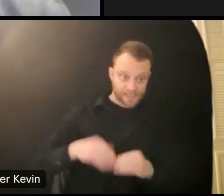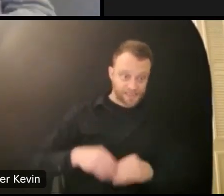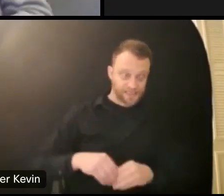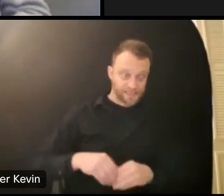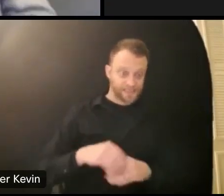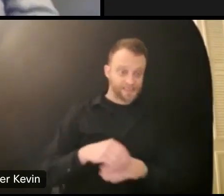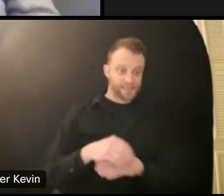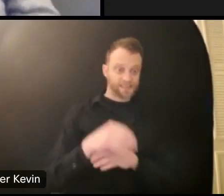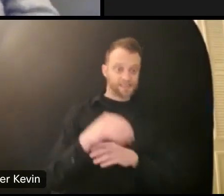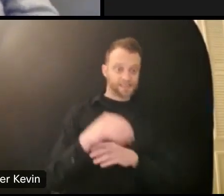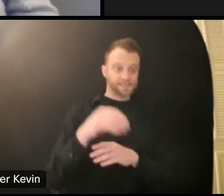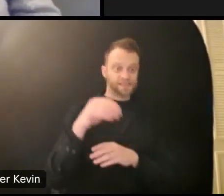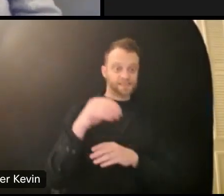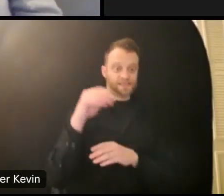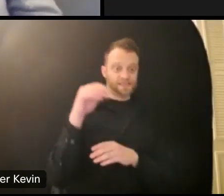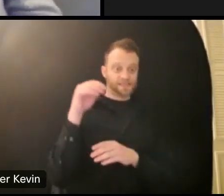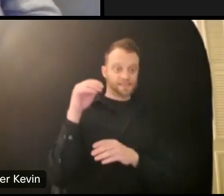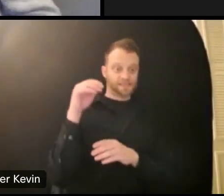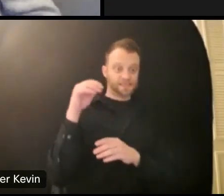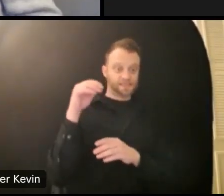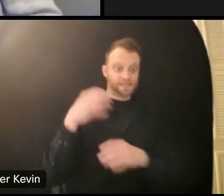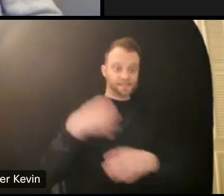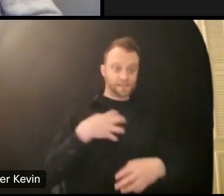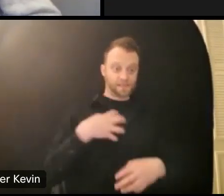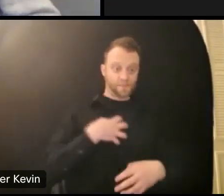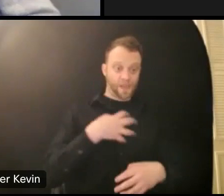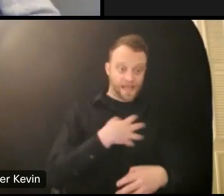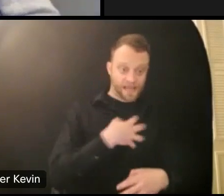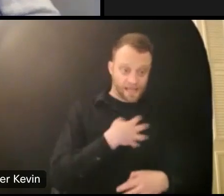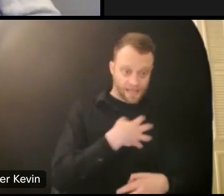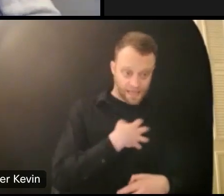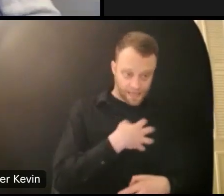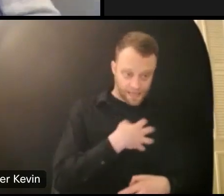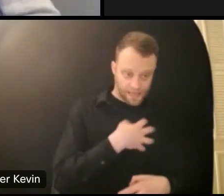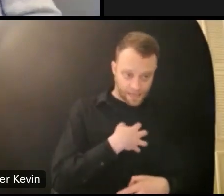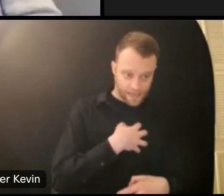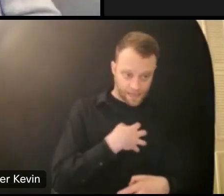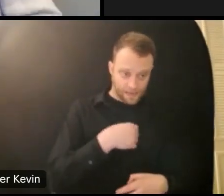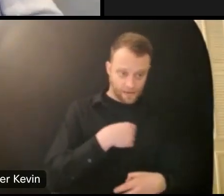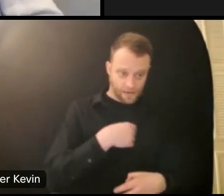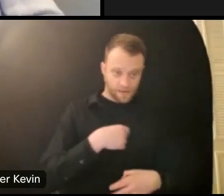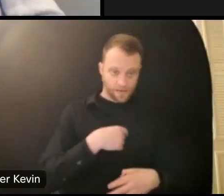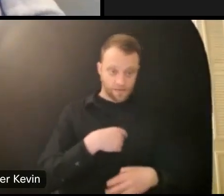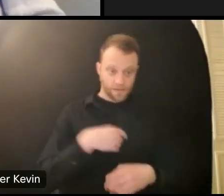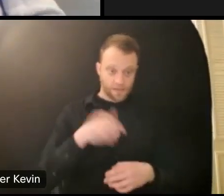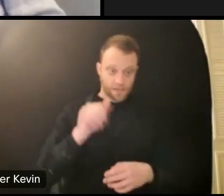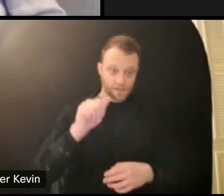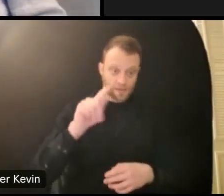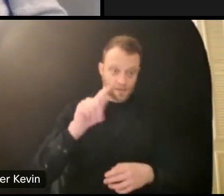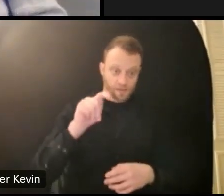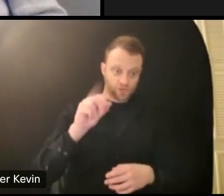General and they said that open meetings laws required that we make even our administrative